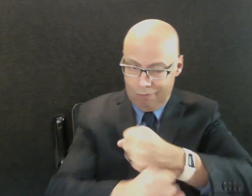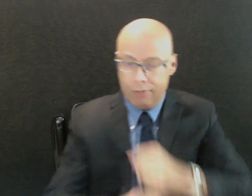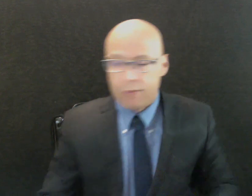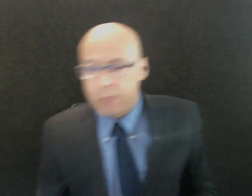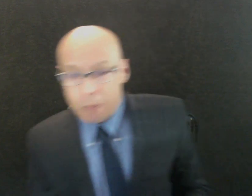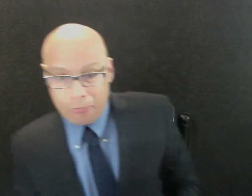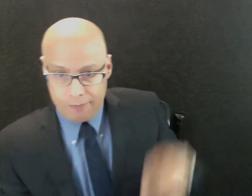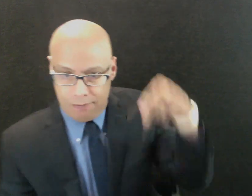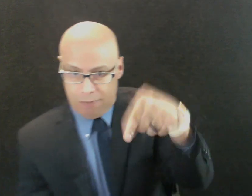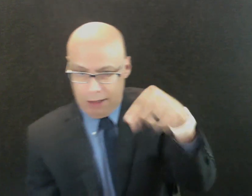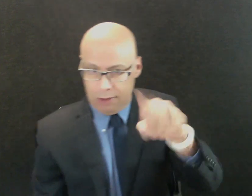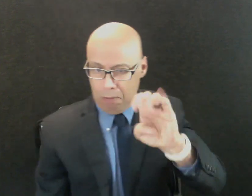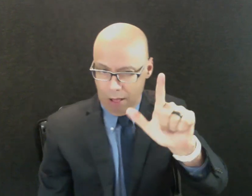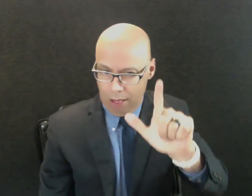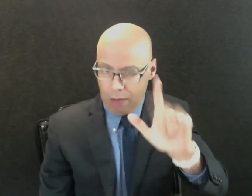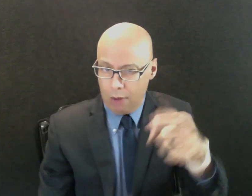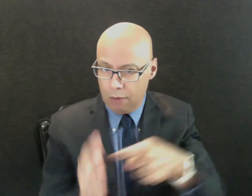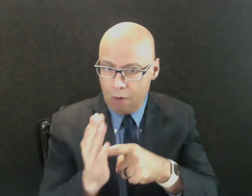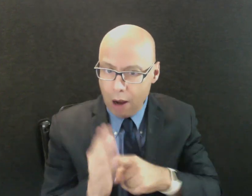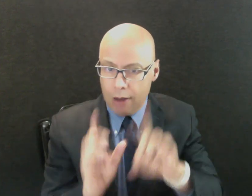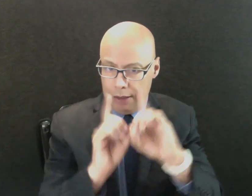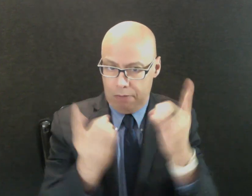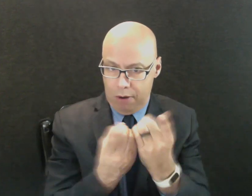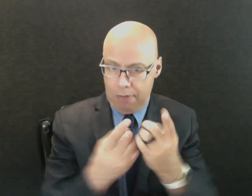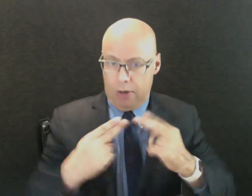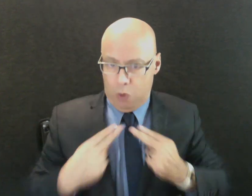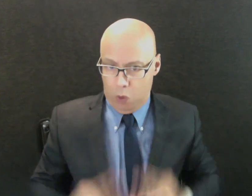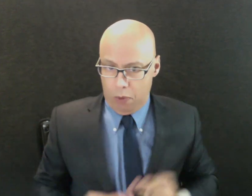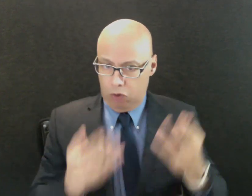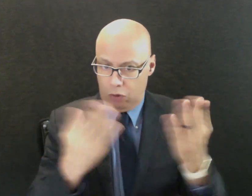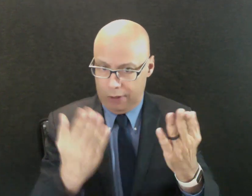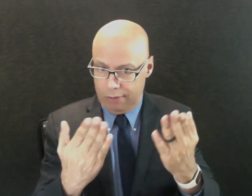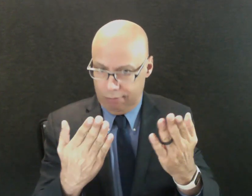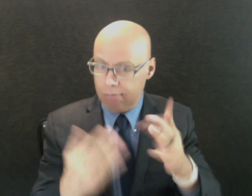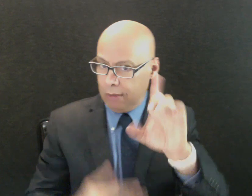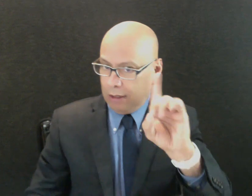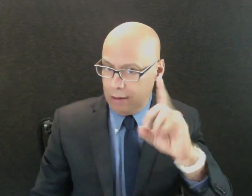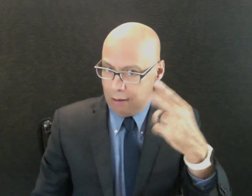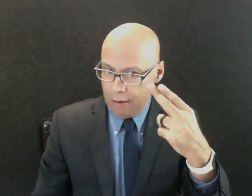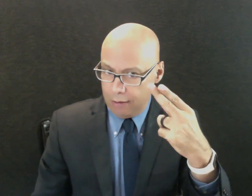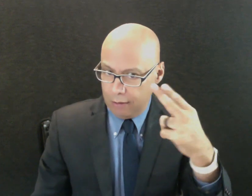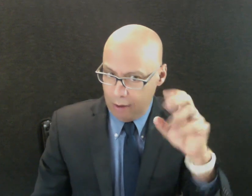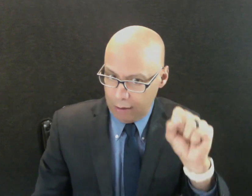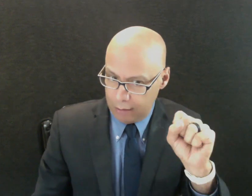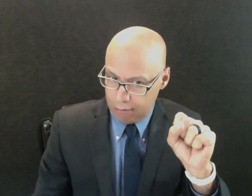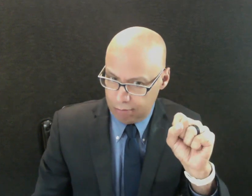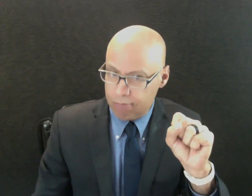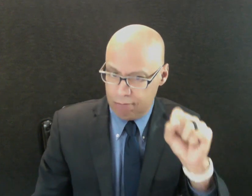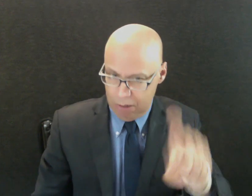this bill requires the Department of Human Services DHS who by rule